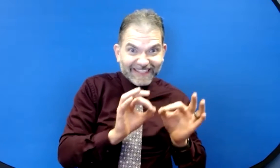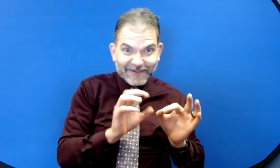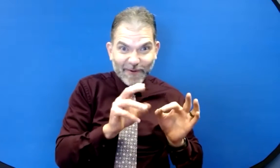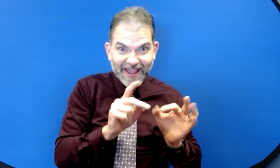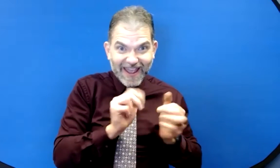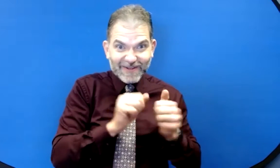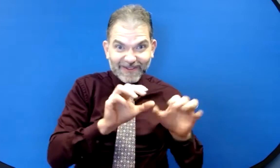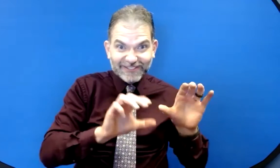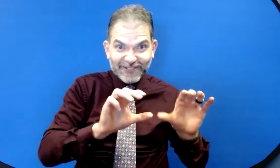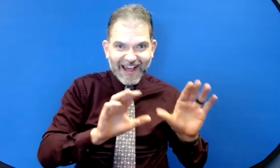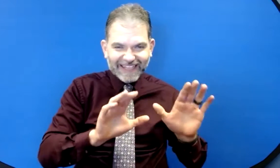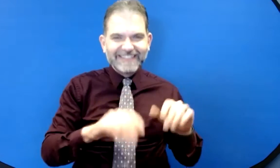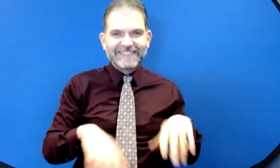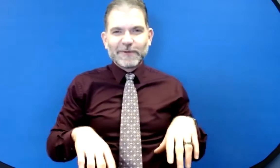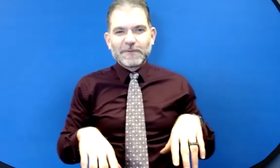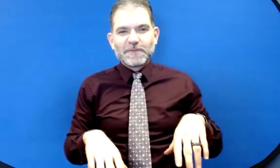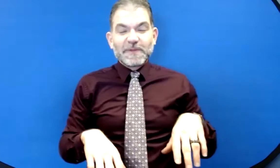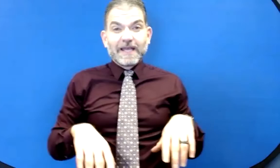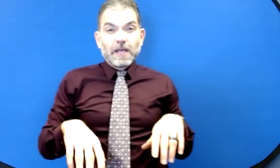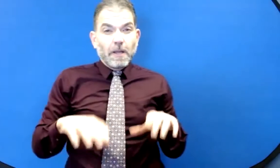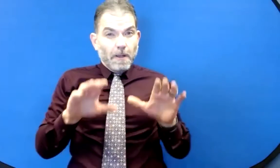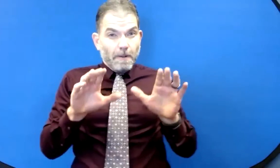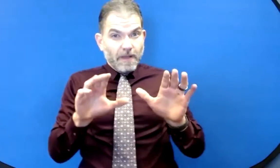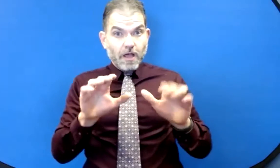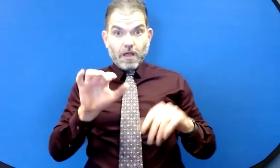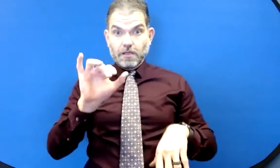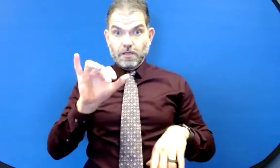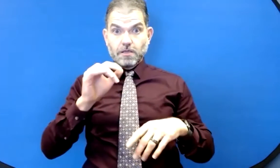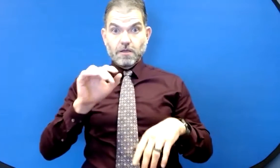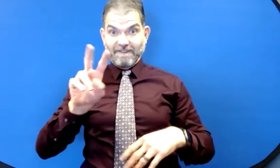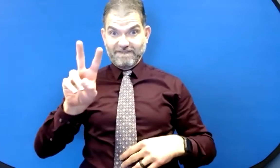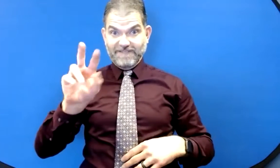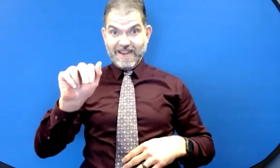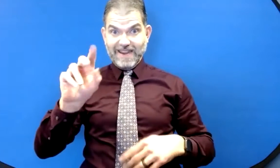ASL Interpreter: I just want to make sure I got everything in the chat, and there wasn't anything I had to be aware of.